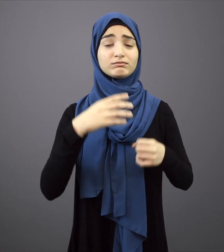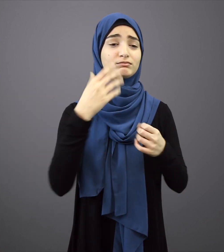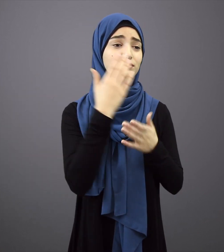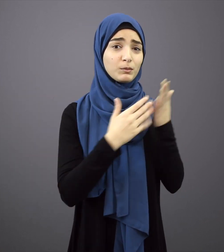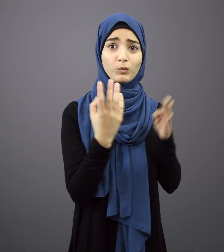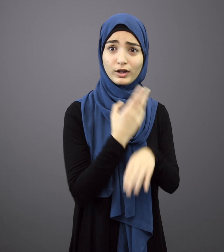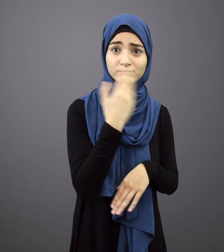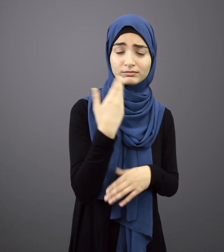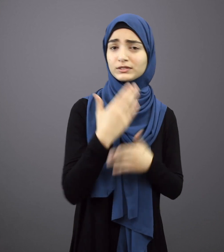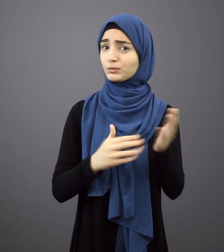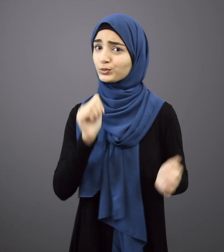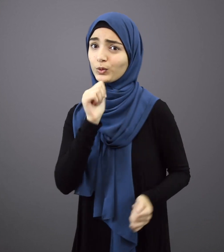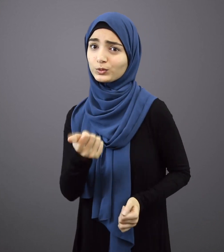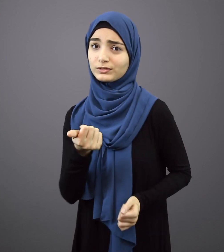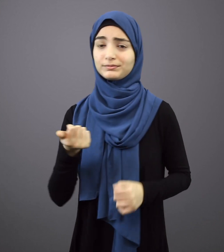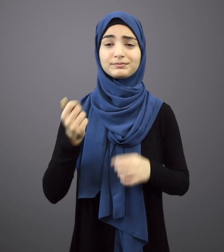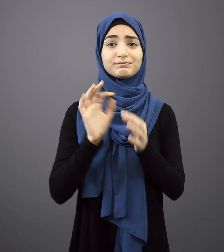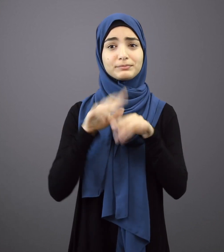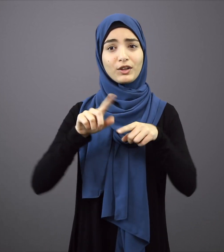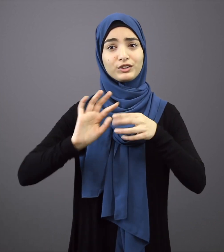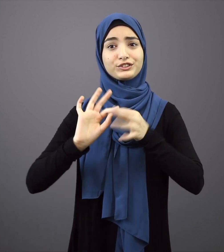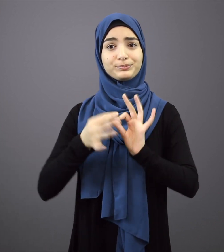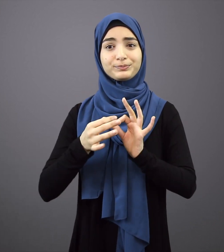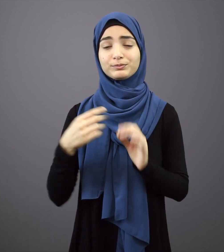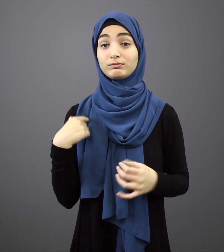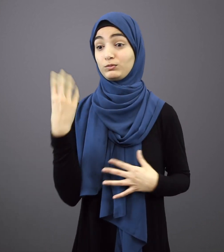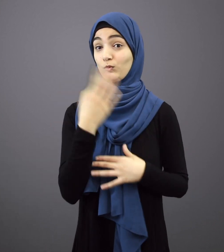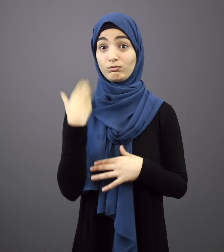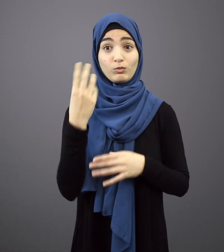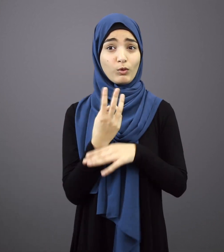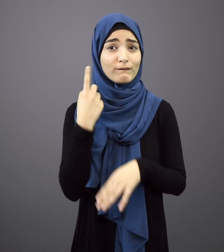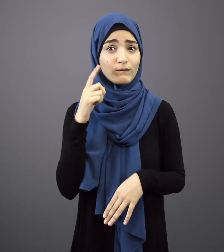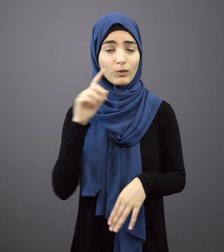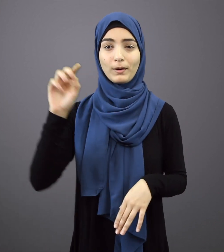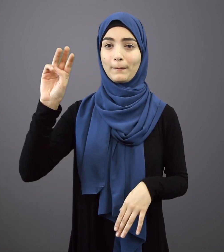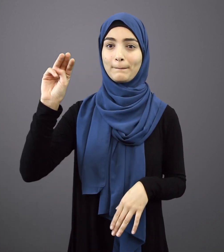Some women wear, some don't wear it It depends on their interpretations